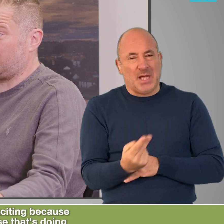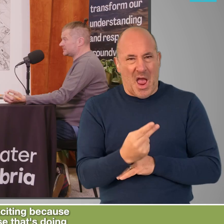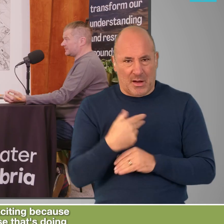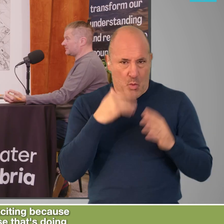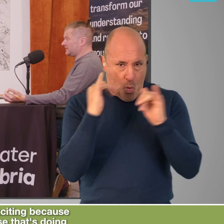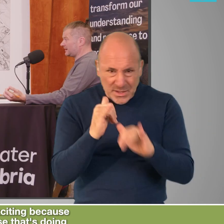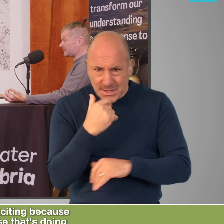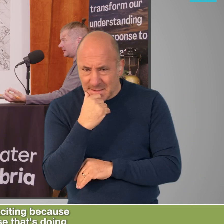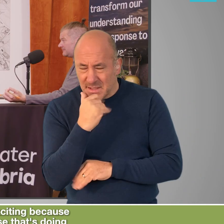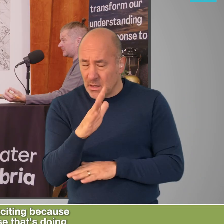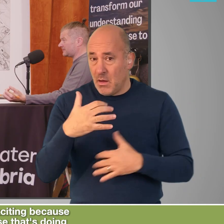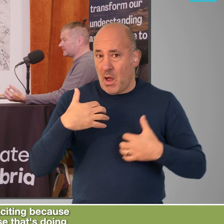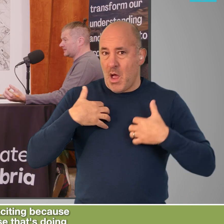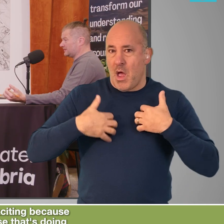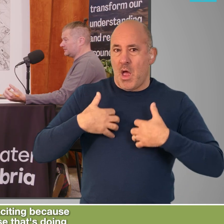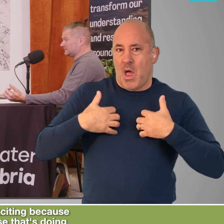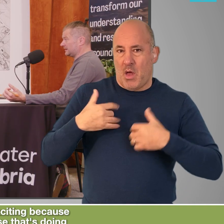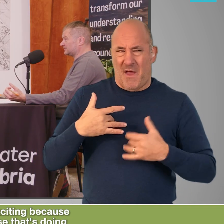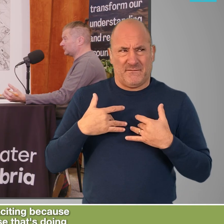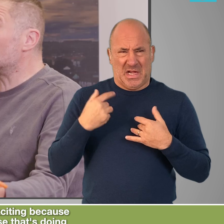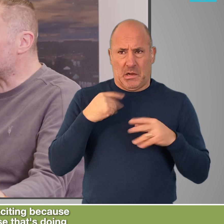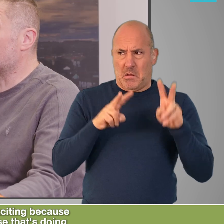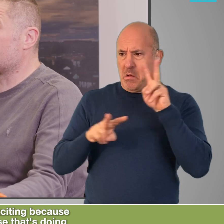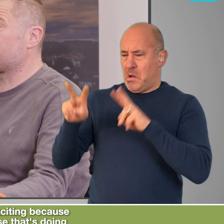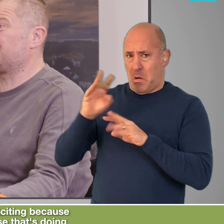which I think is really exciting because I don't know anyone else that's doing